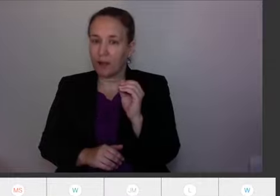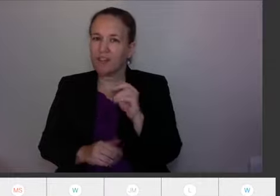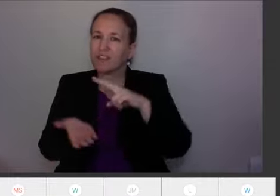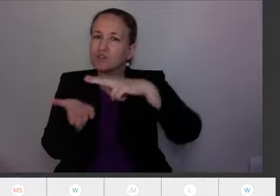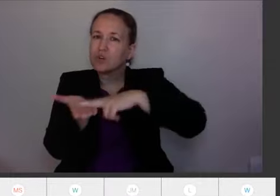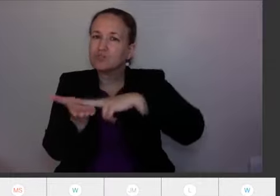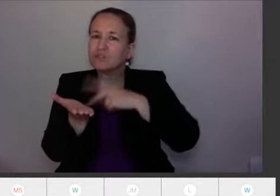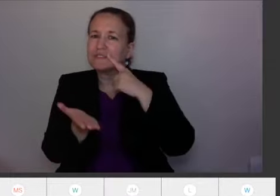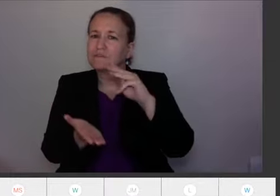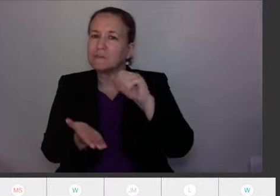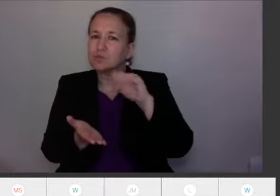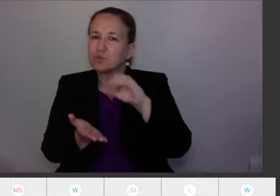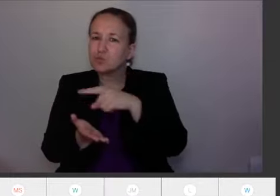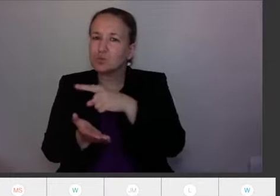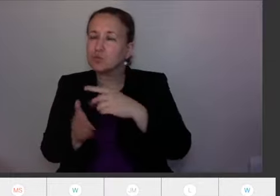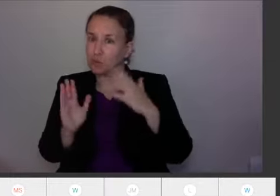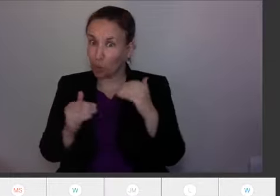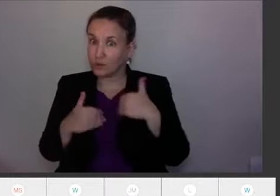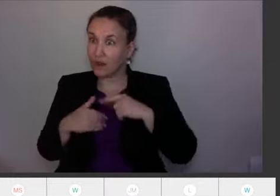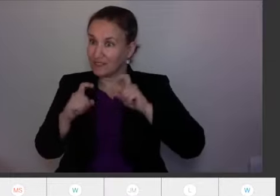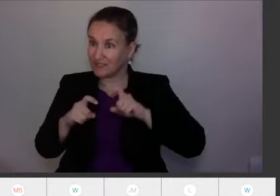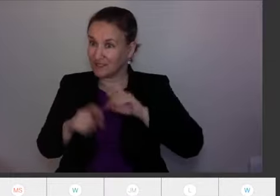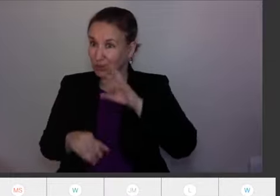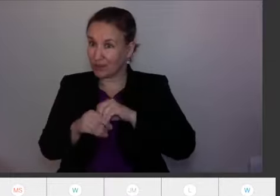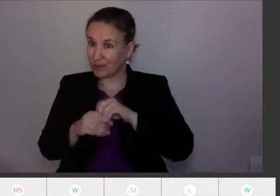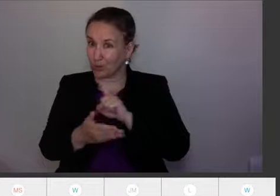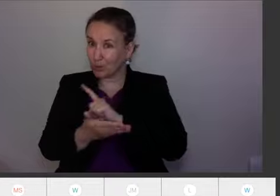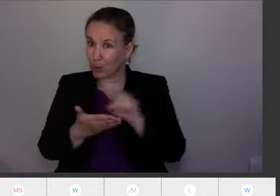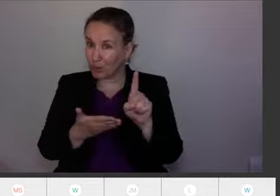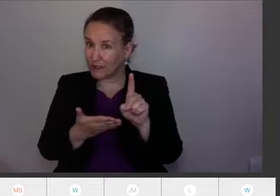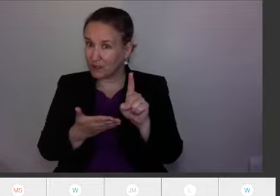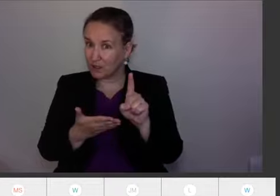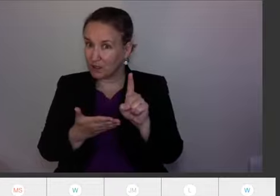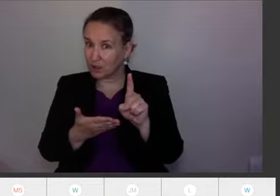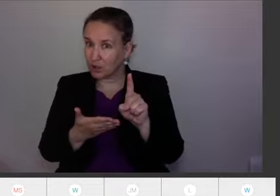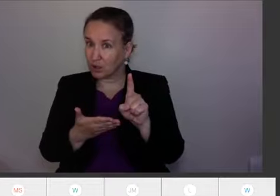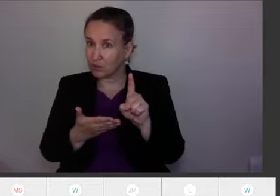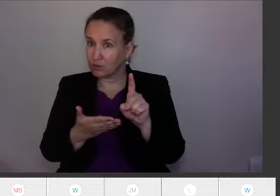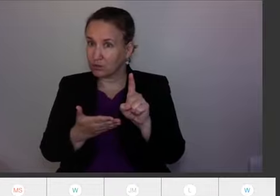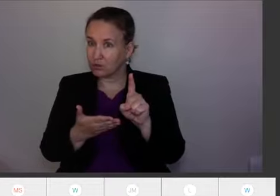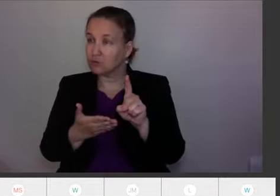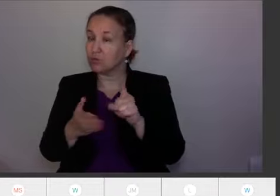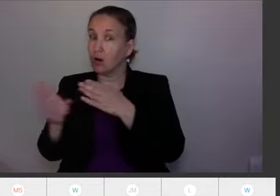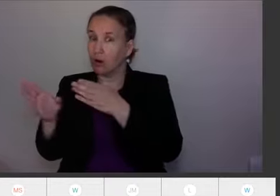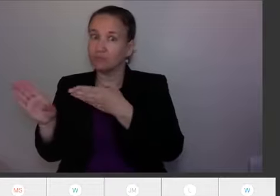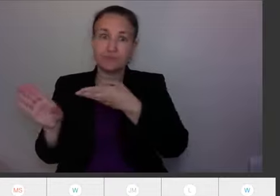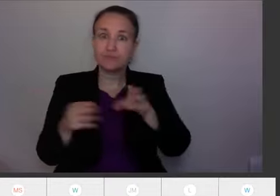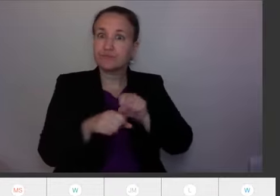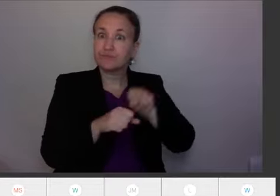you said you hope to have those those tests within a week or tests going to samples going to Mako within a week [Commissioner] it'll probably be